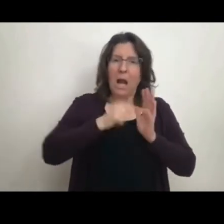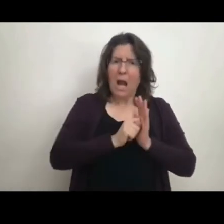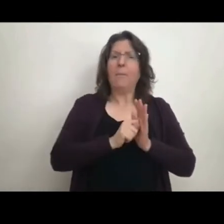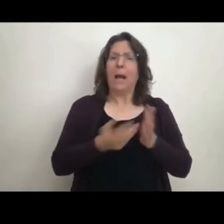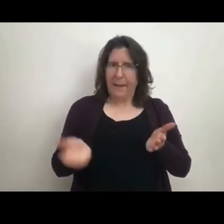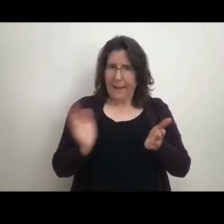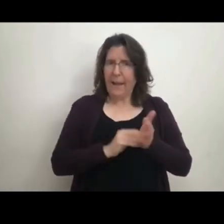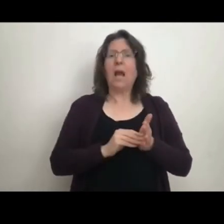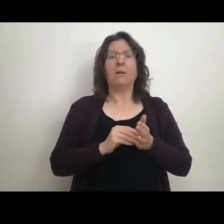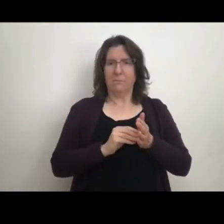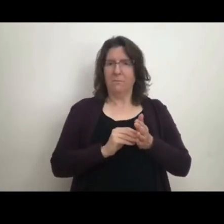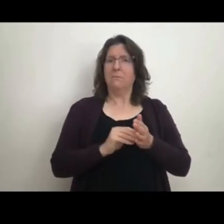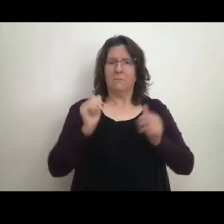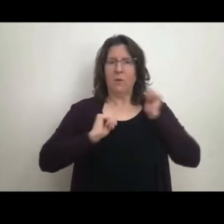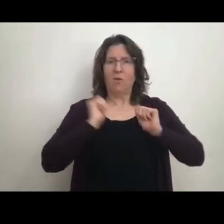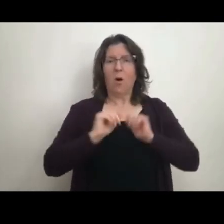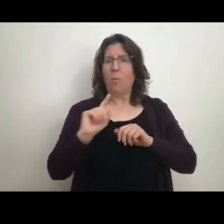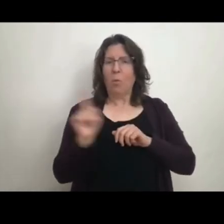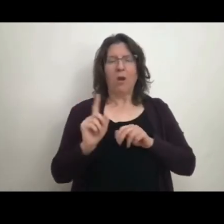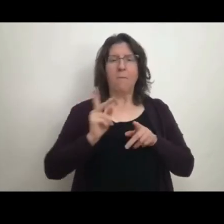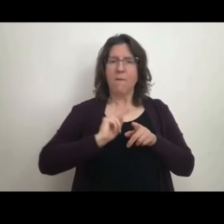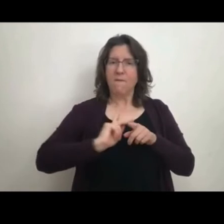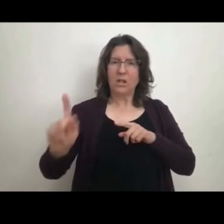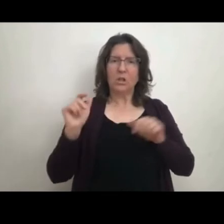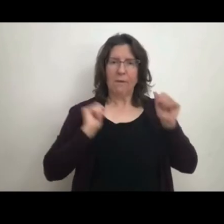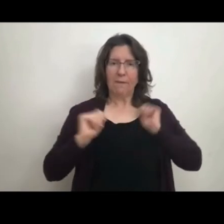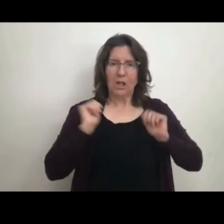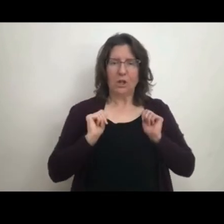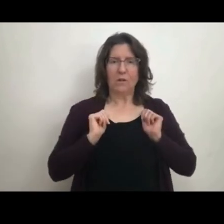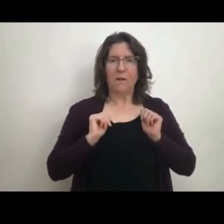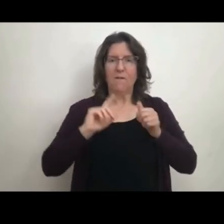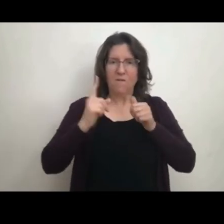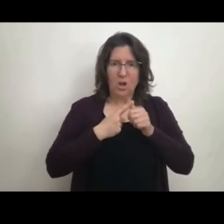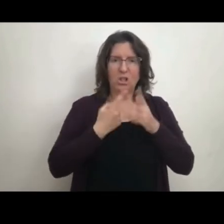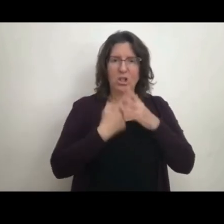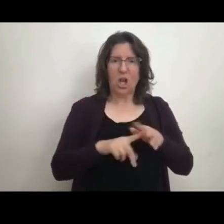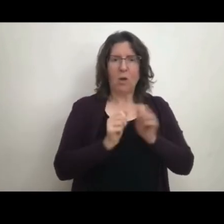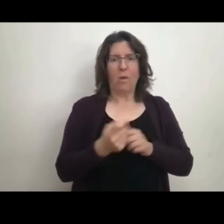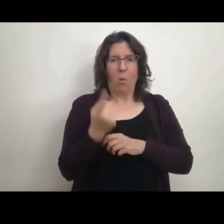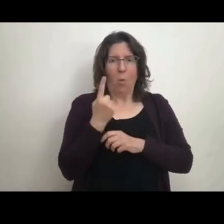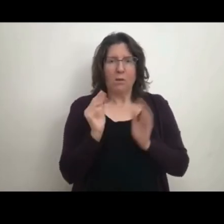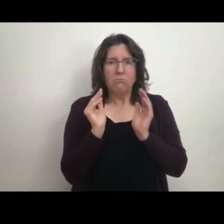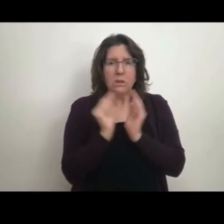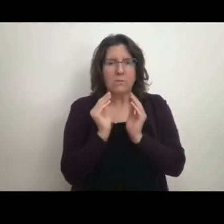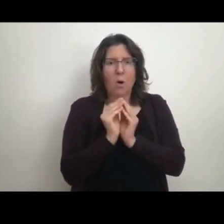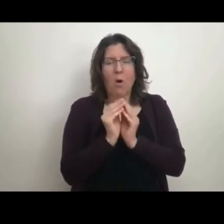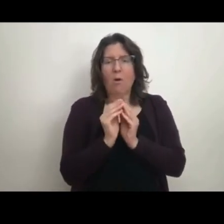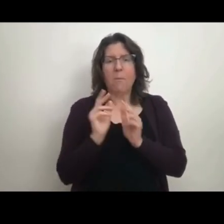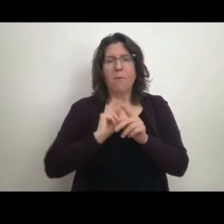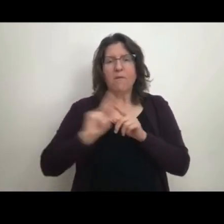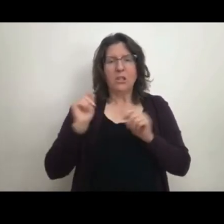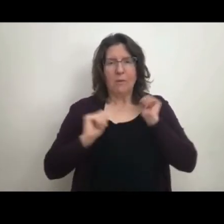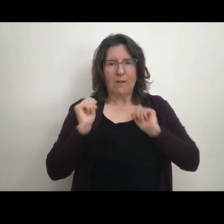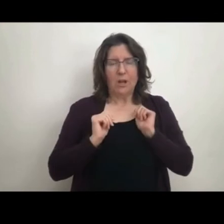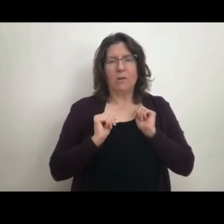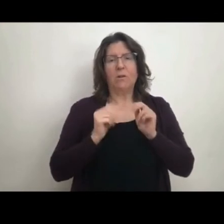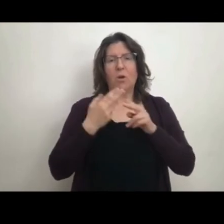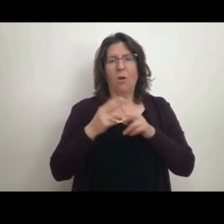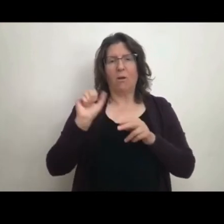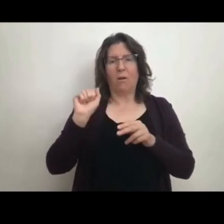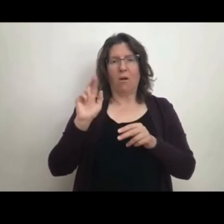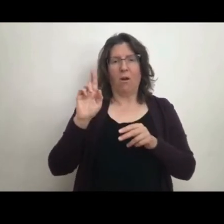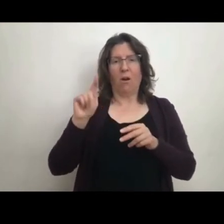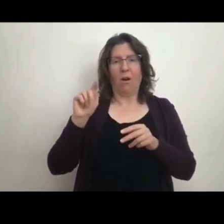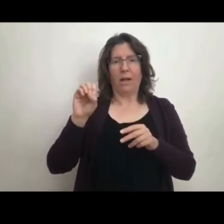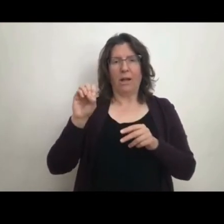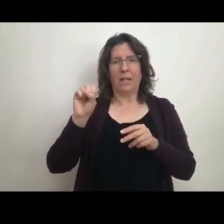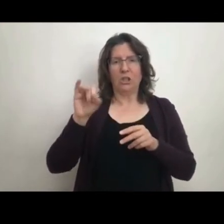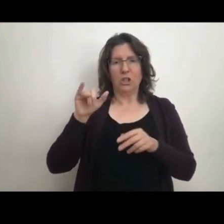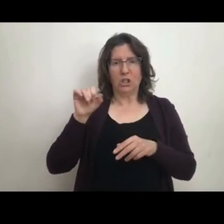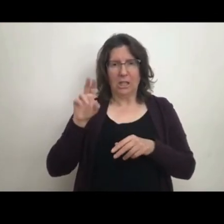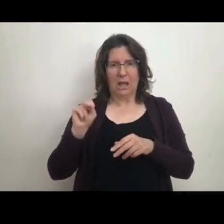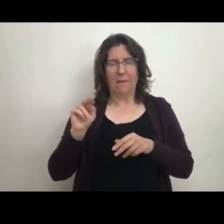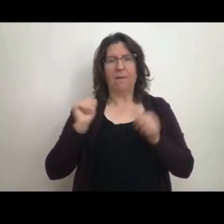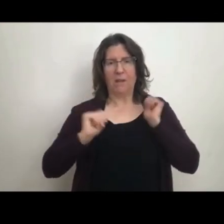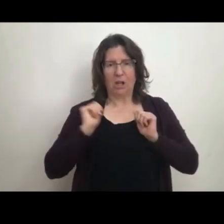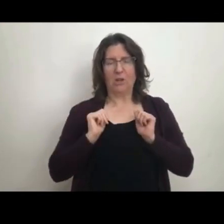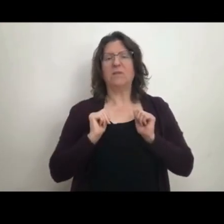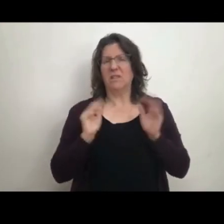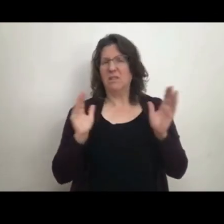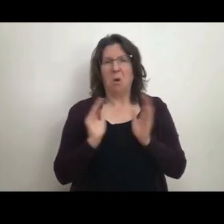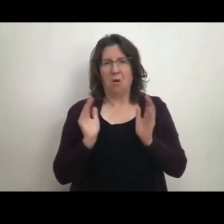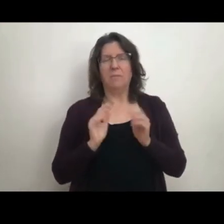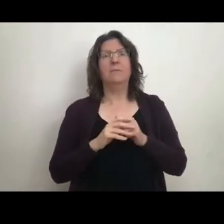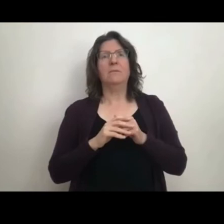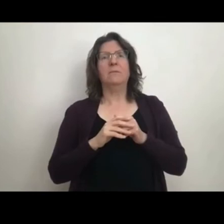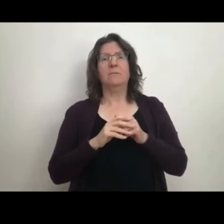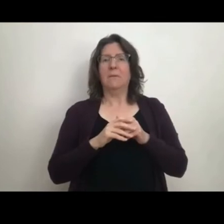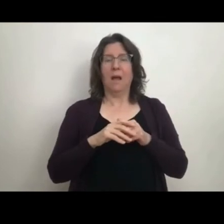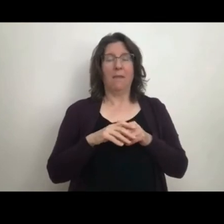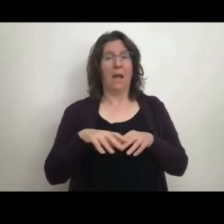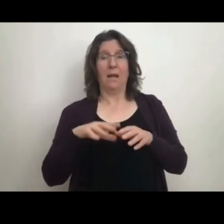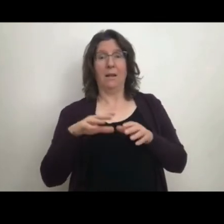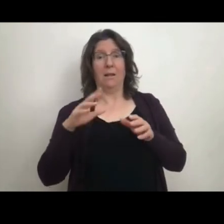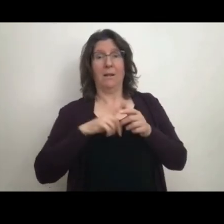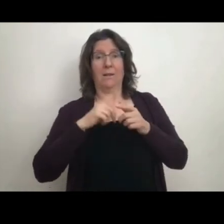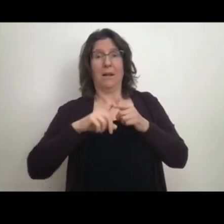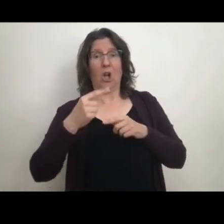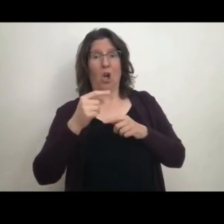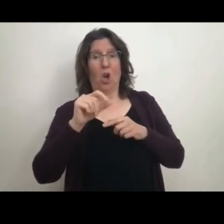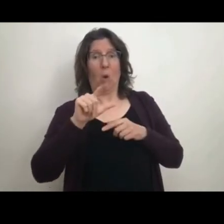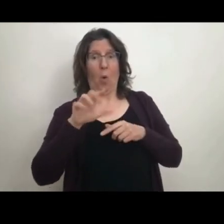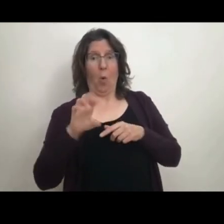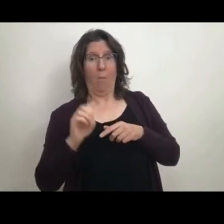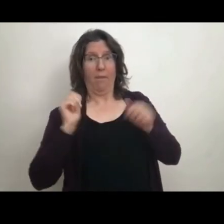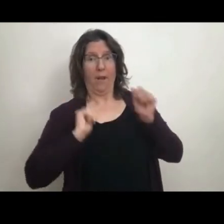Again we performed this in a local professional theatre space, Artisan Theatre, which is a small venue.